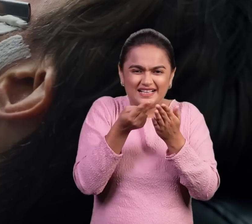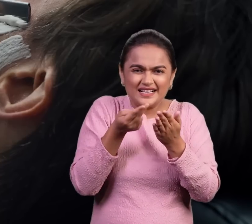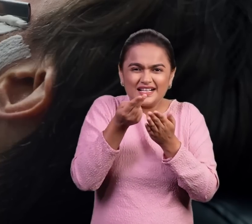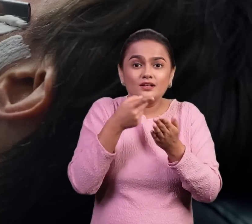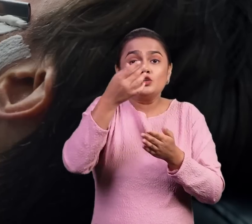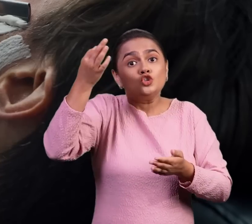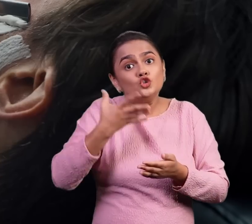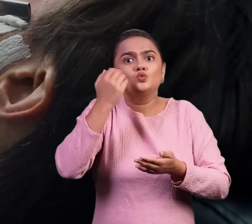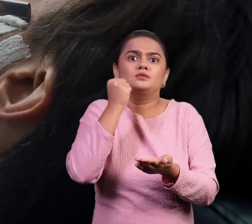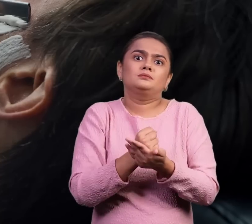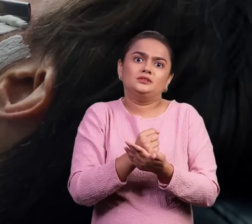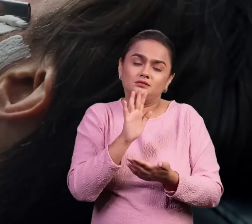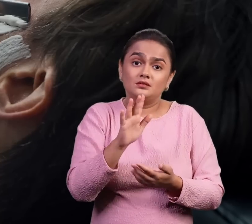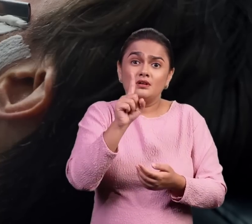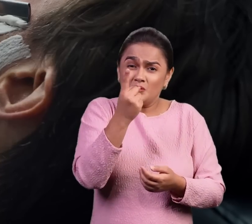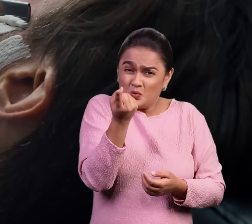I would like to add one more thing that